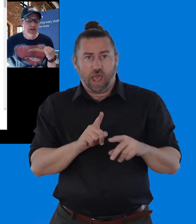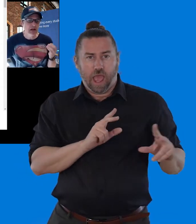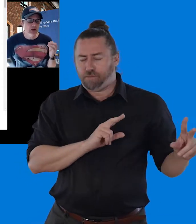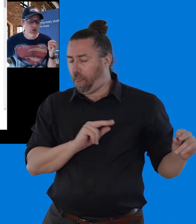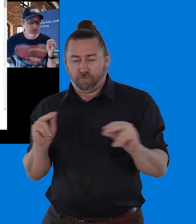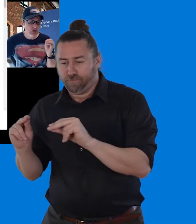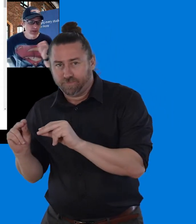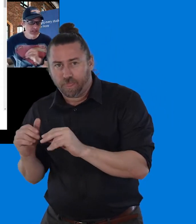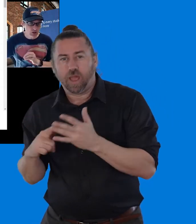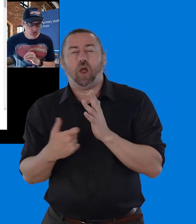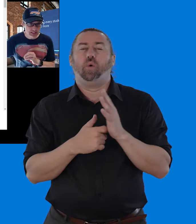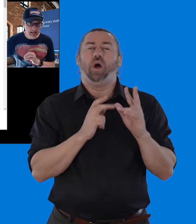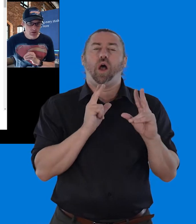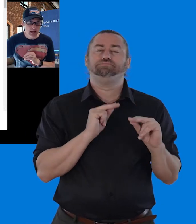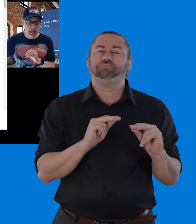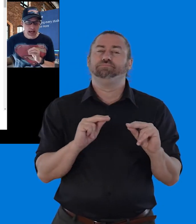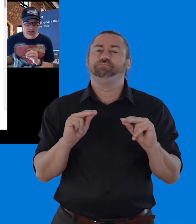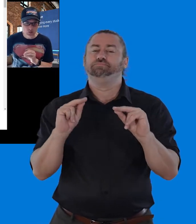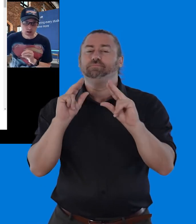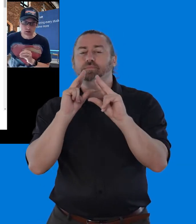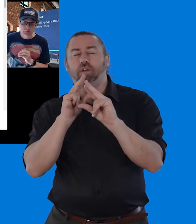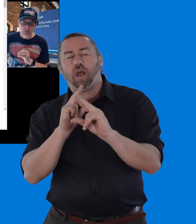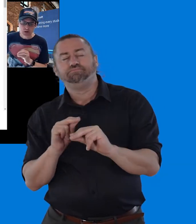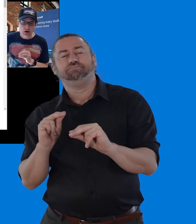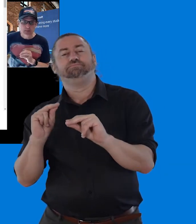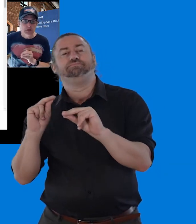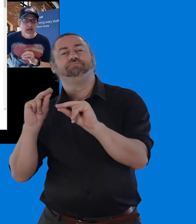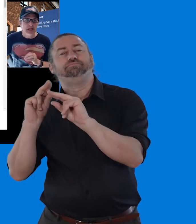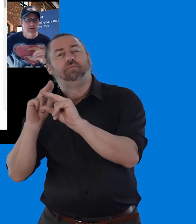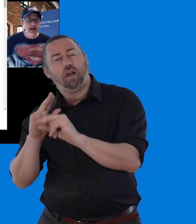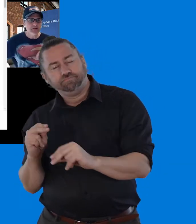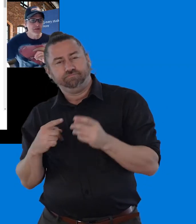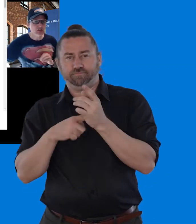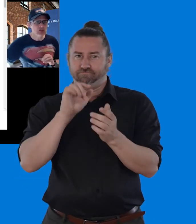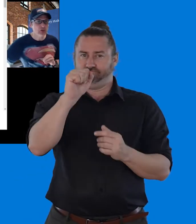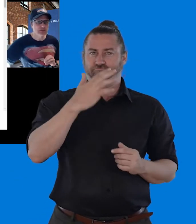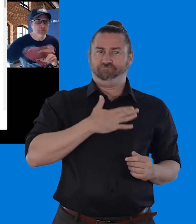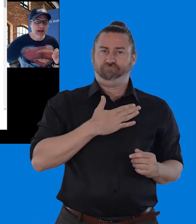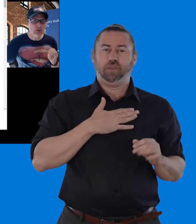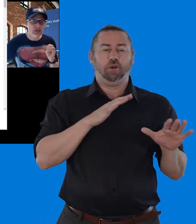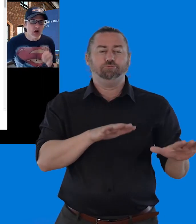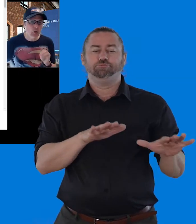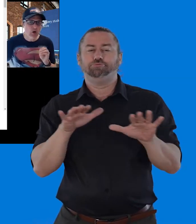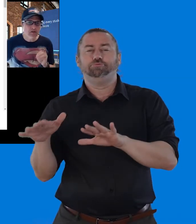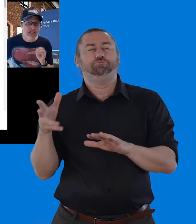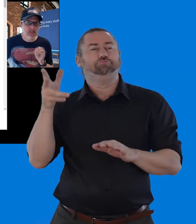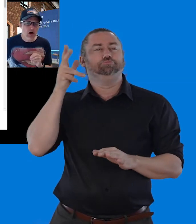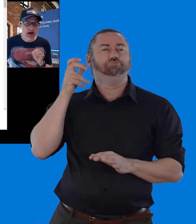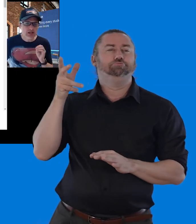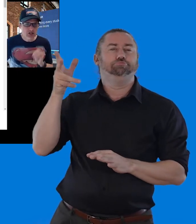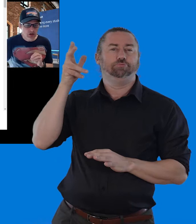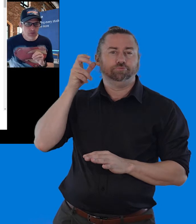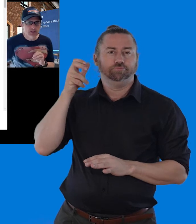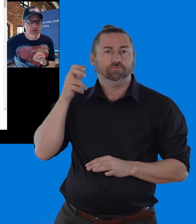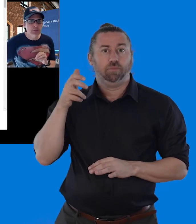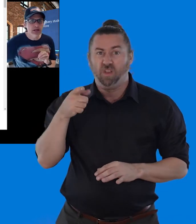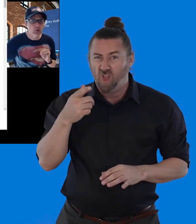And then it can also be slowed down as well. Alright. Now, the other thing too, is maybe we don't want the entire document to be read.